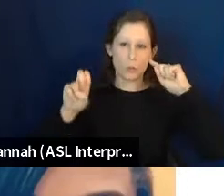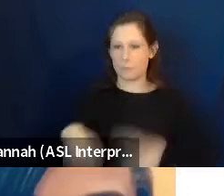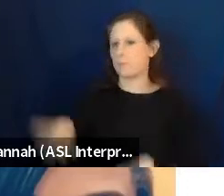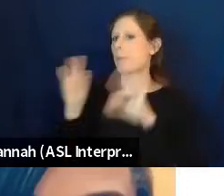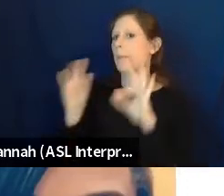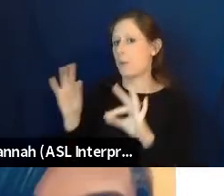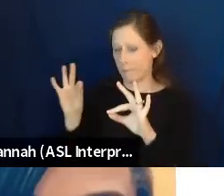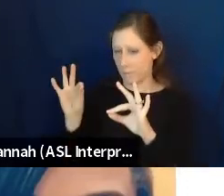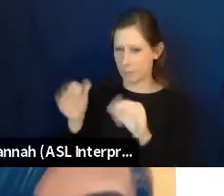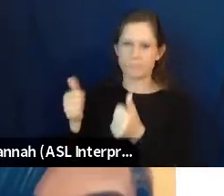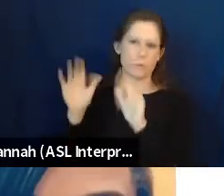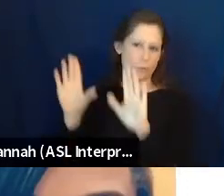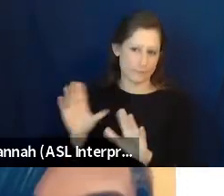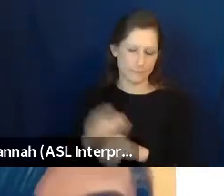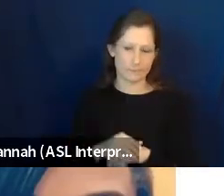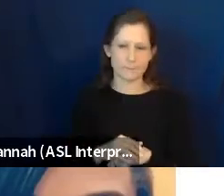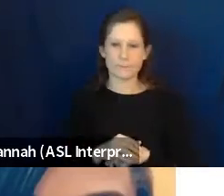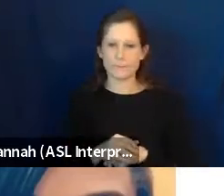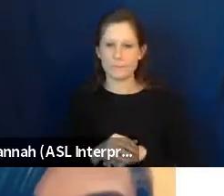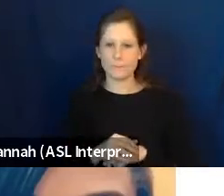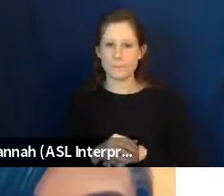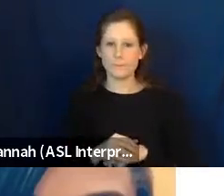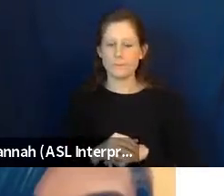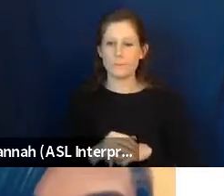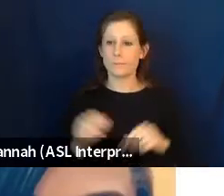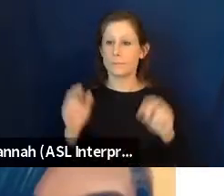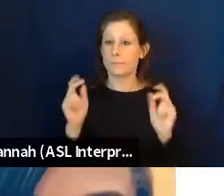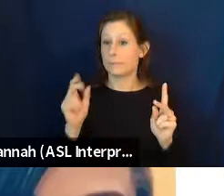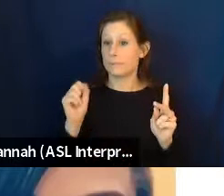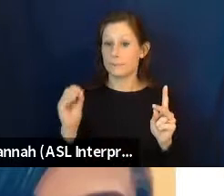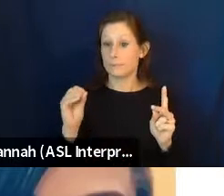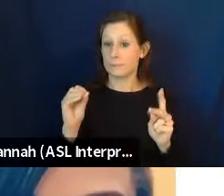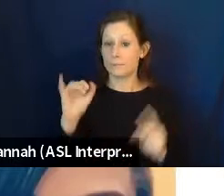All right, so the IDEA